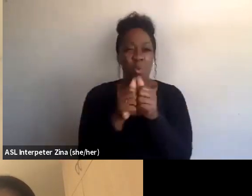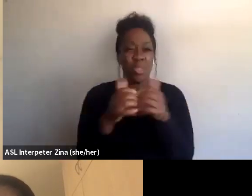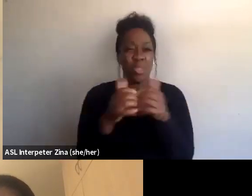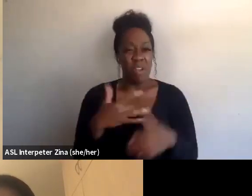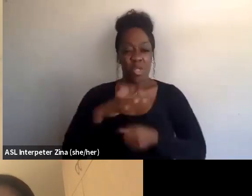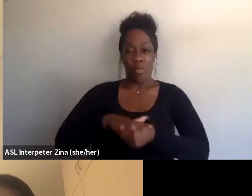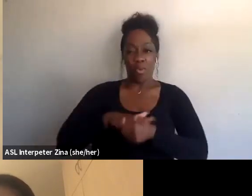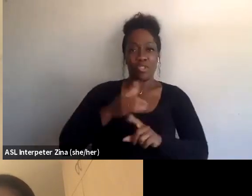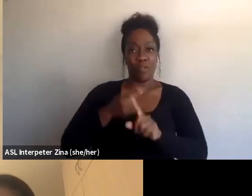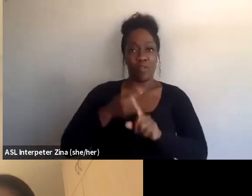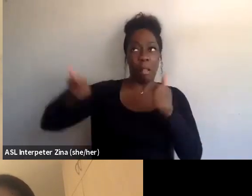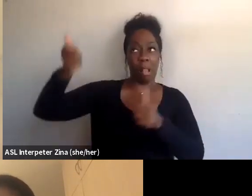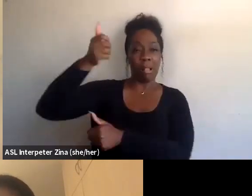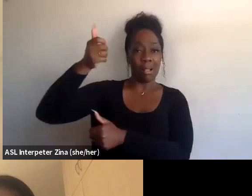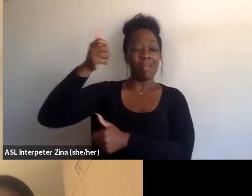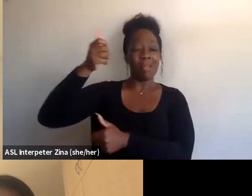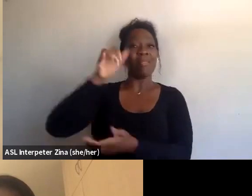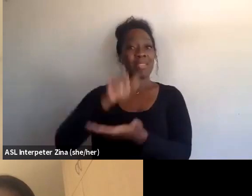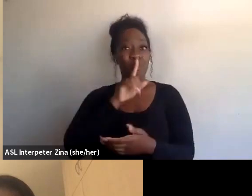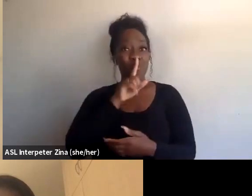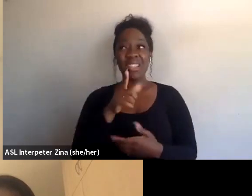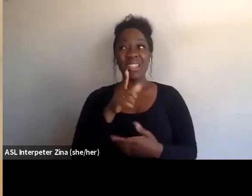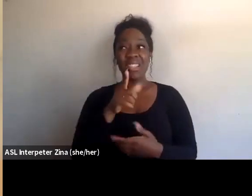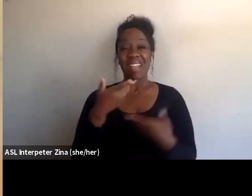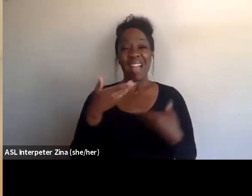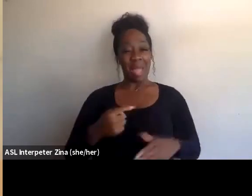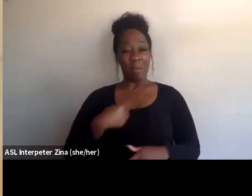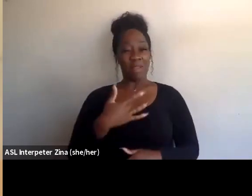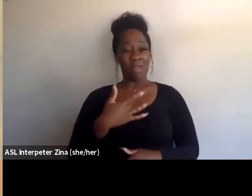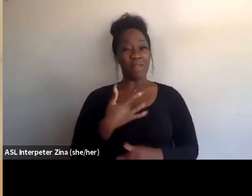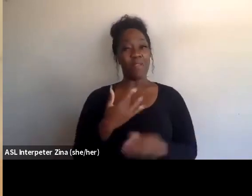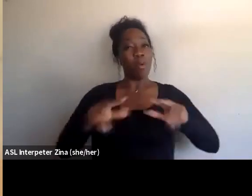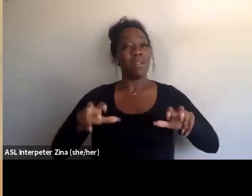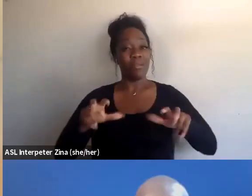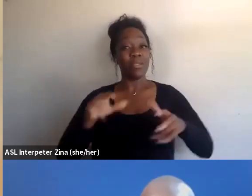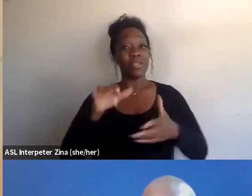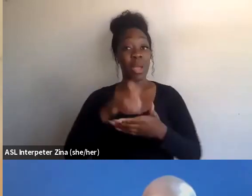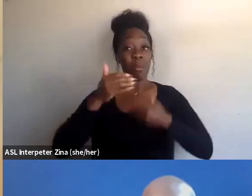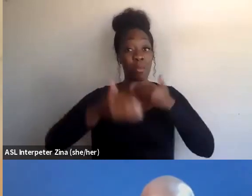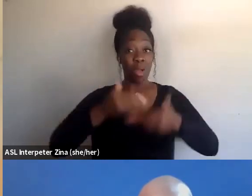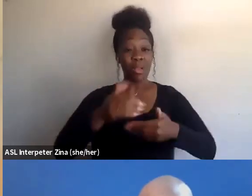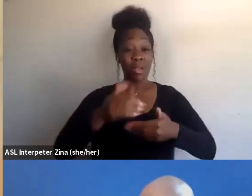So I really enjoyed that process as it forced me like I'm saying to adapt and see, okay,